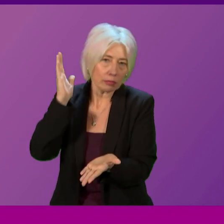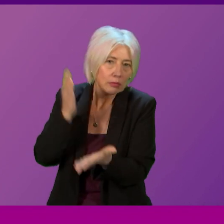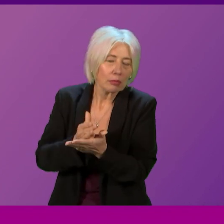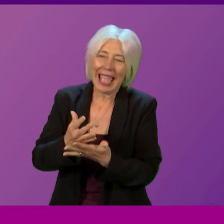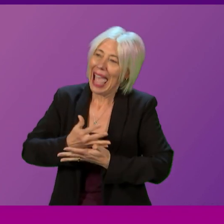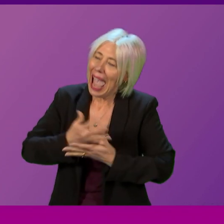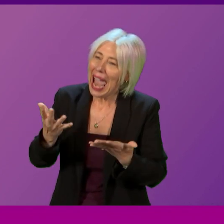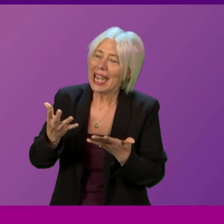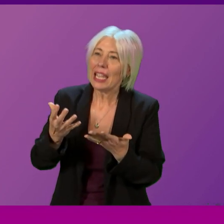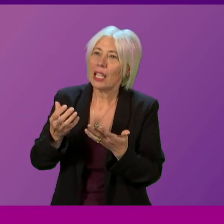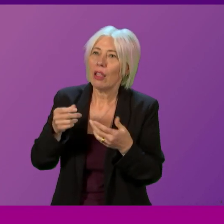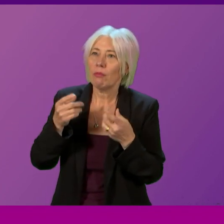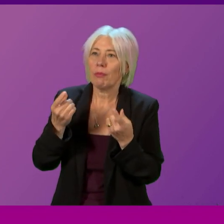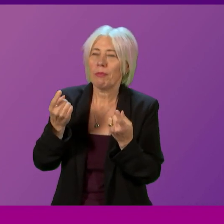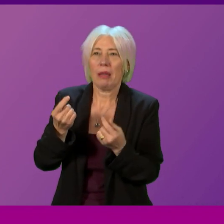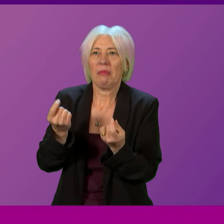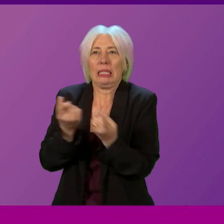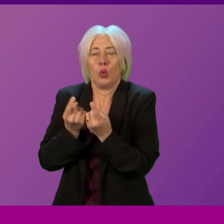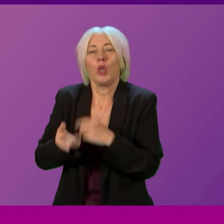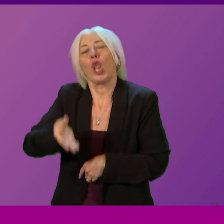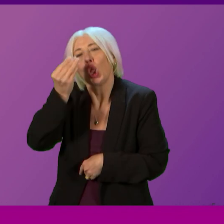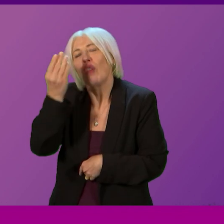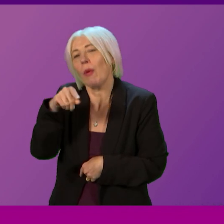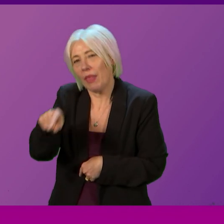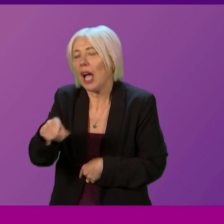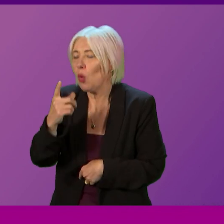lessons are learned; that will be the case here and it will be done as quickly as possible.